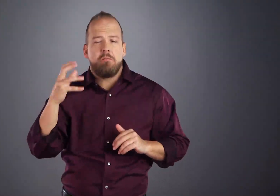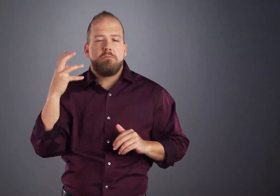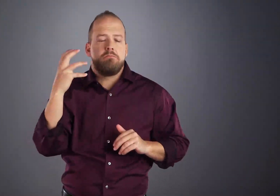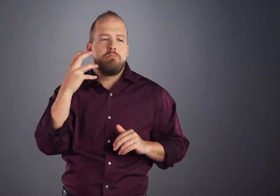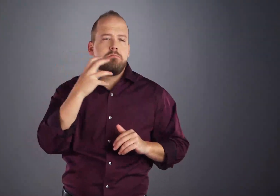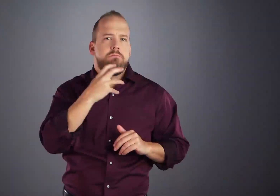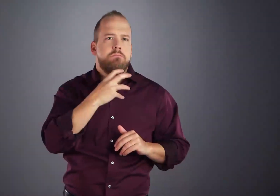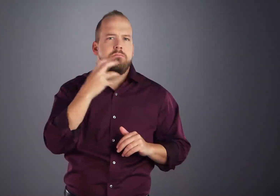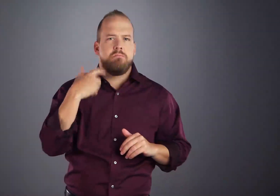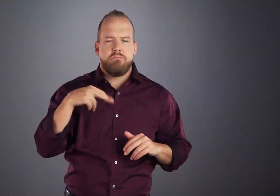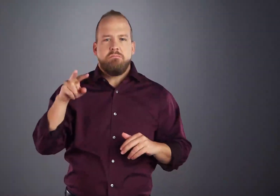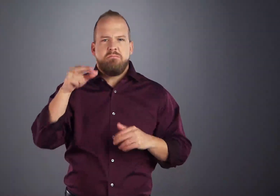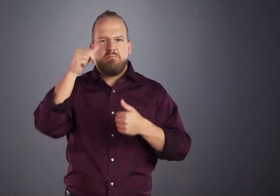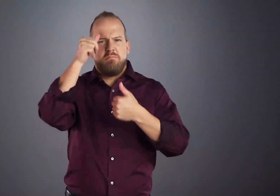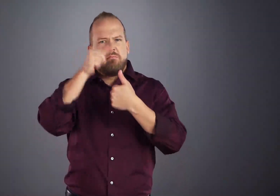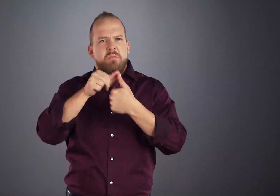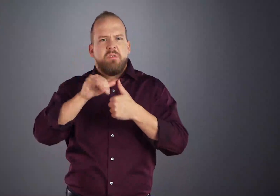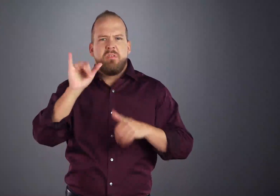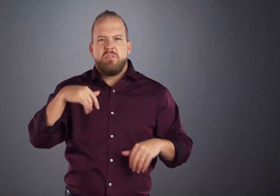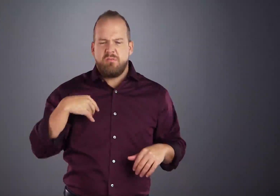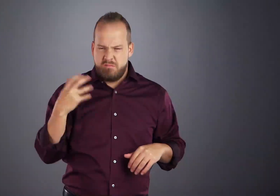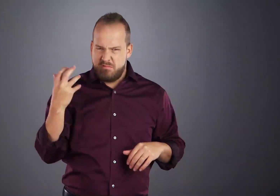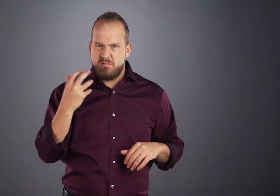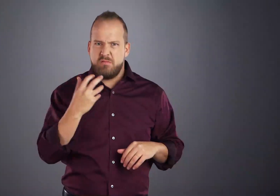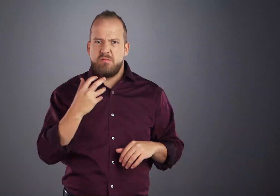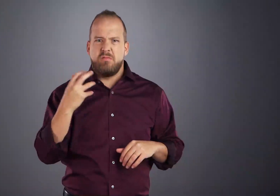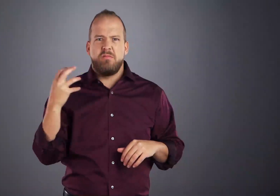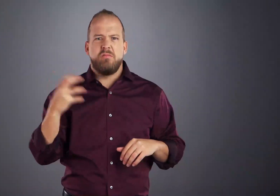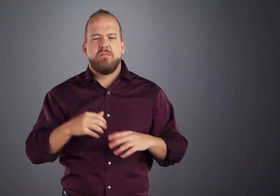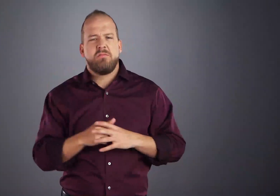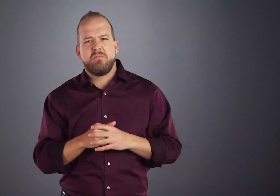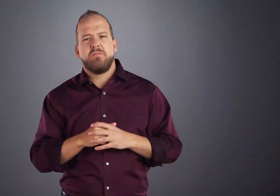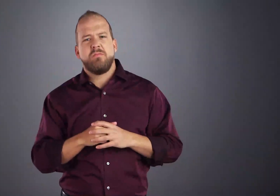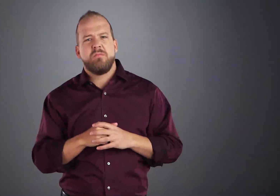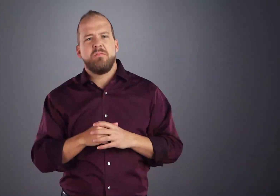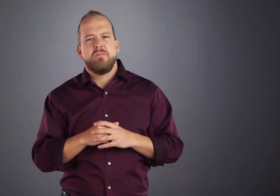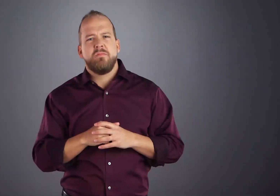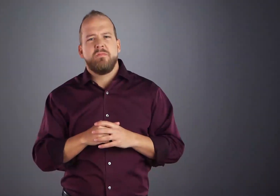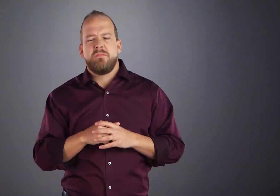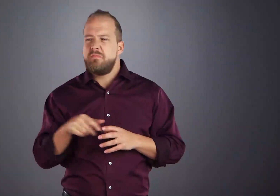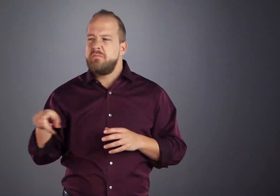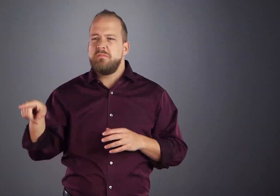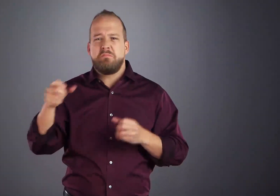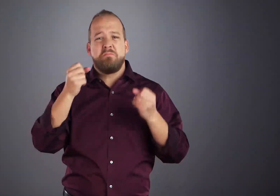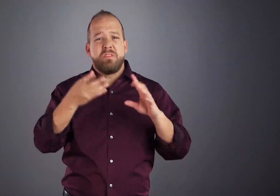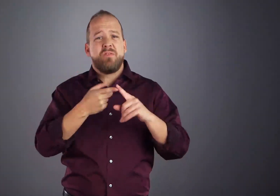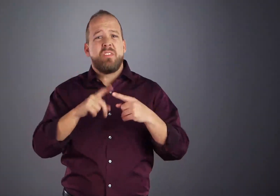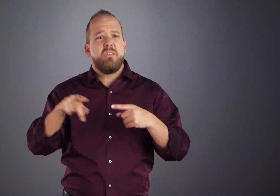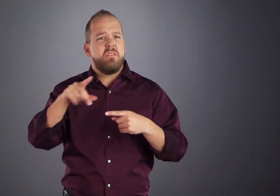The paper reported men jumping to death from the towers of High Finance.